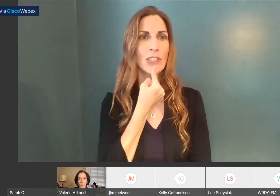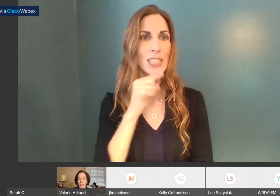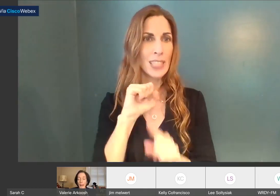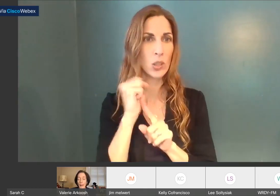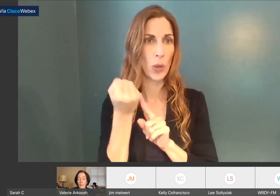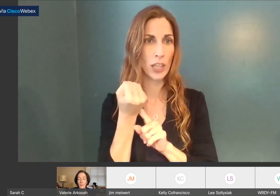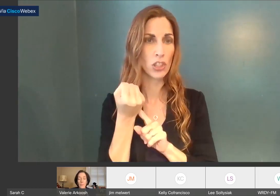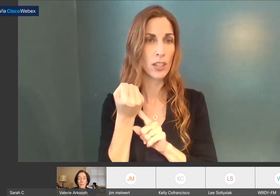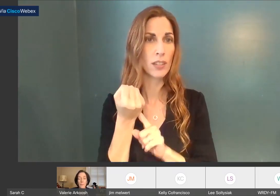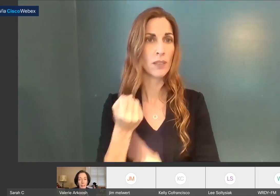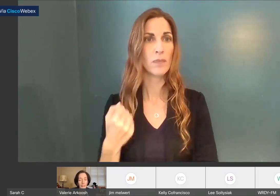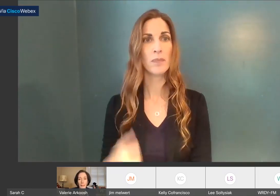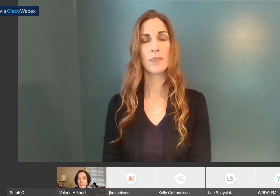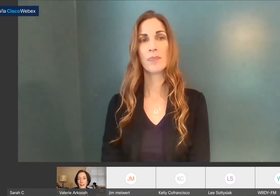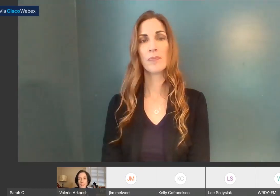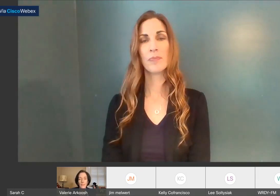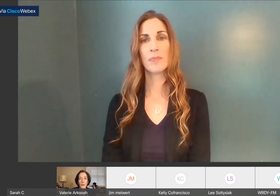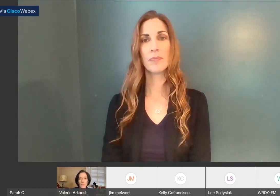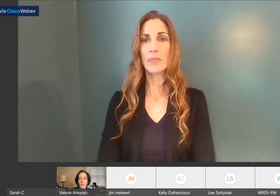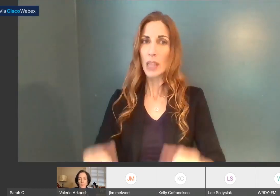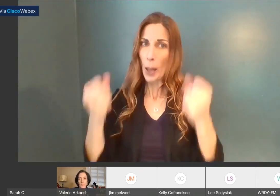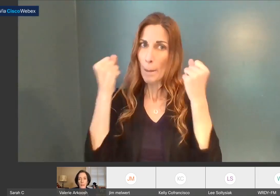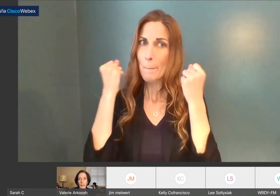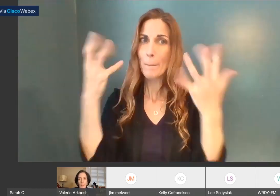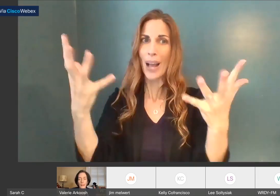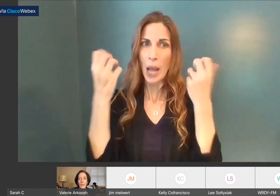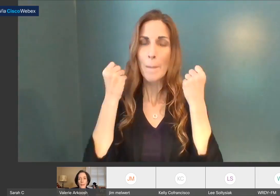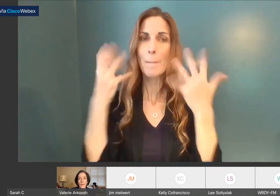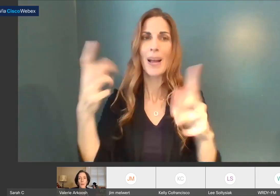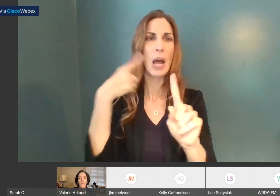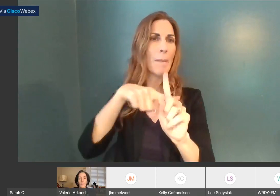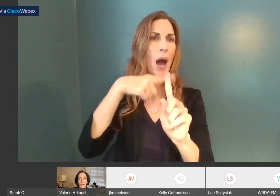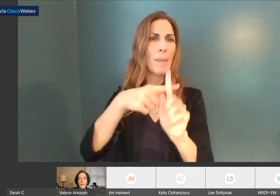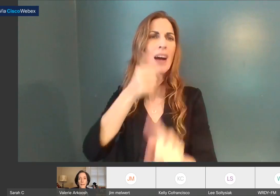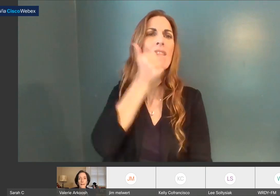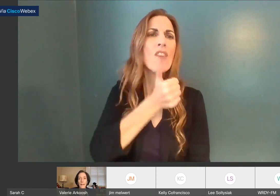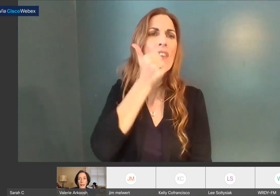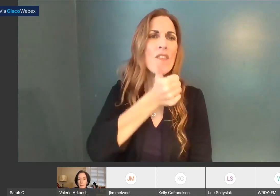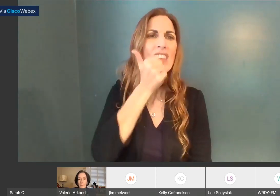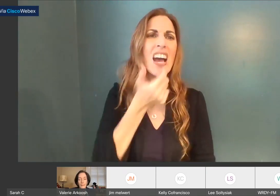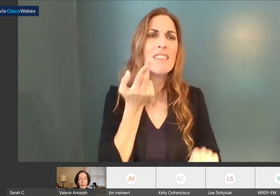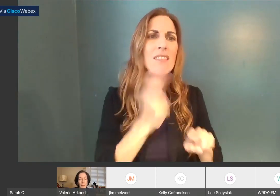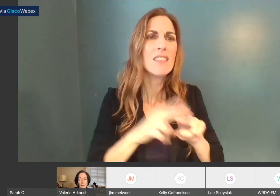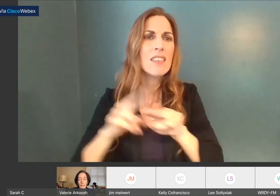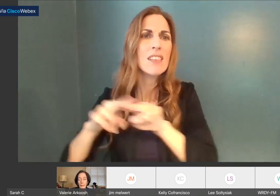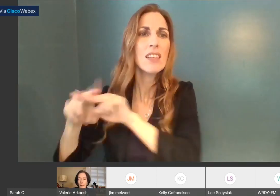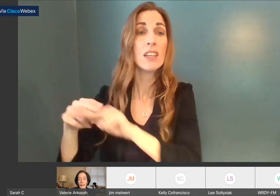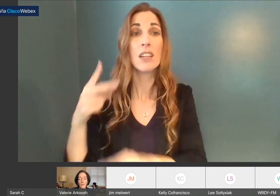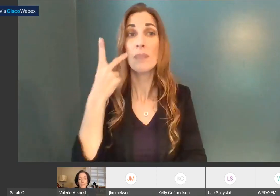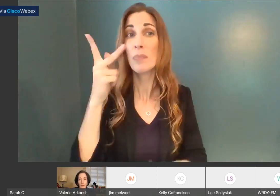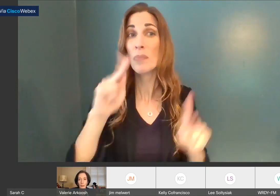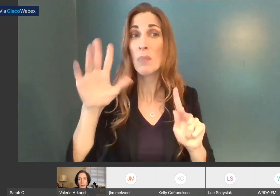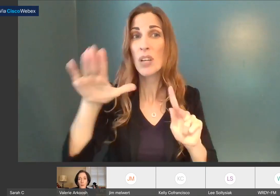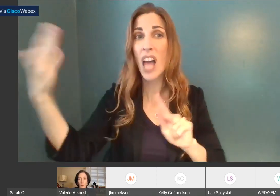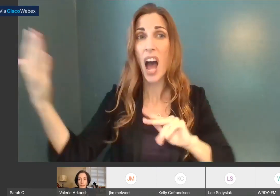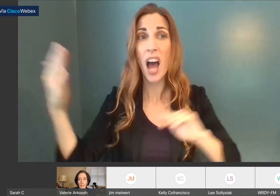We have many, many cases every single day. We are seeing deaths happening at a very high rate.